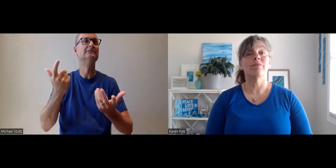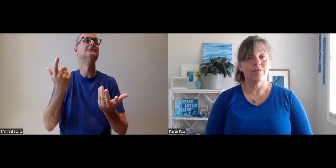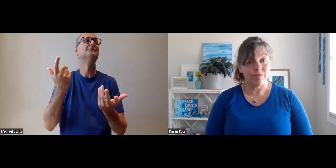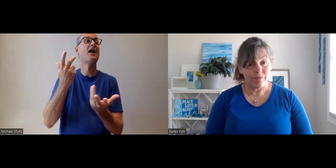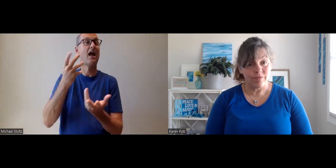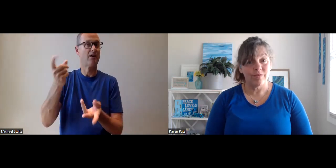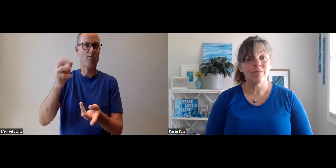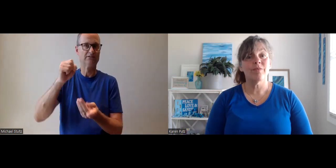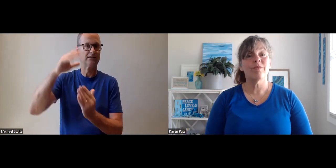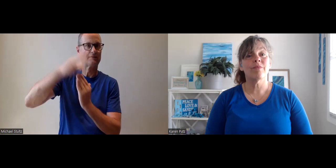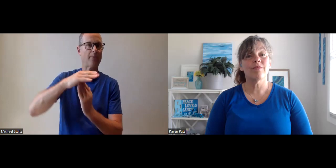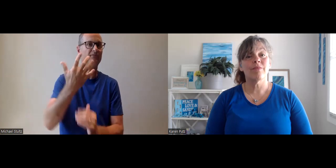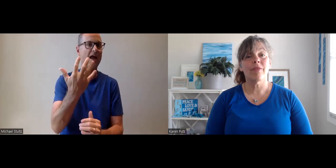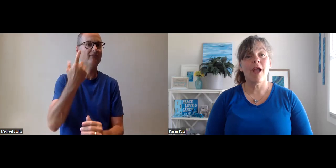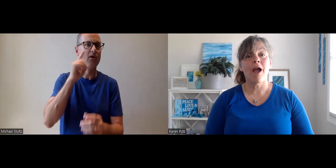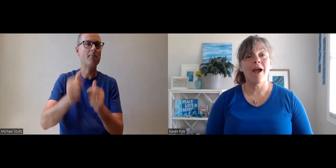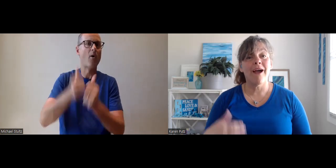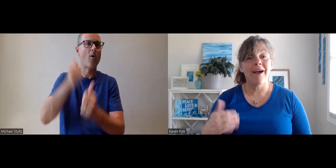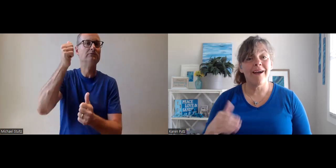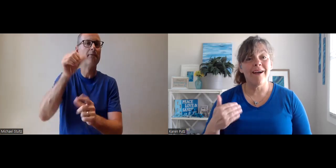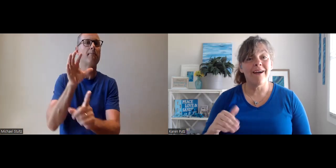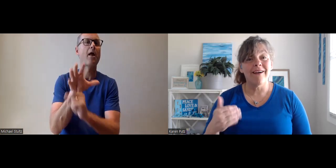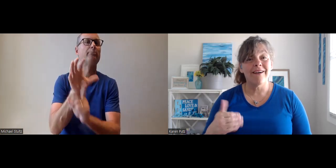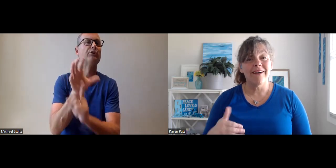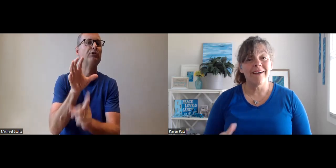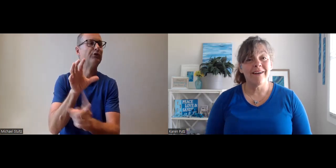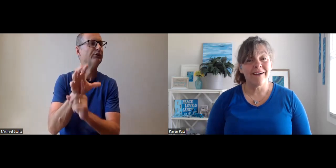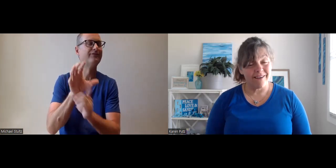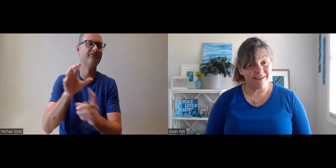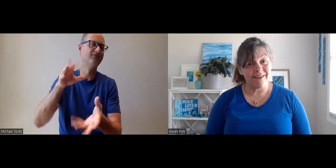And you would see the halfway point through the summer. And during the storm,